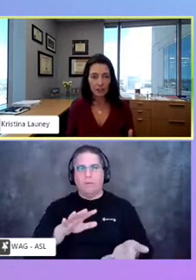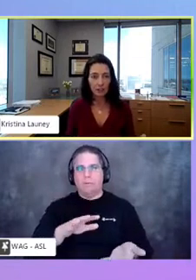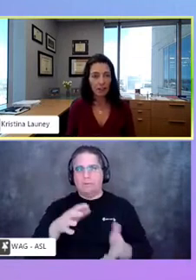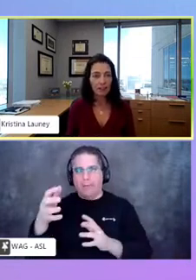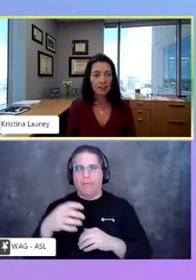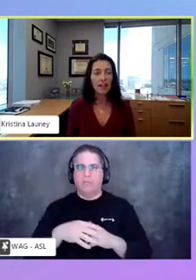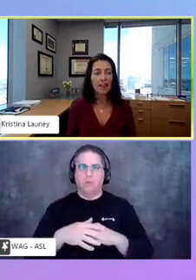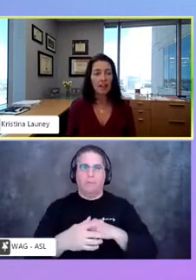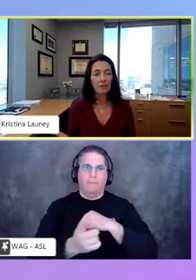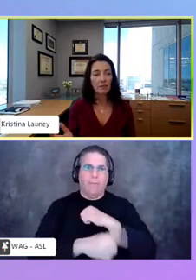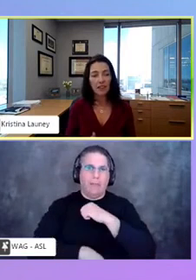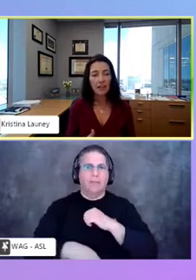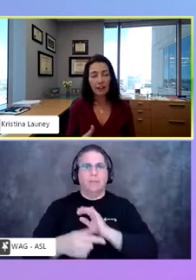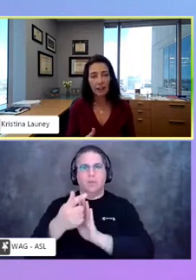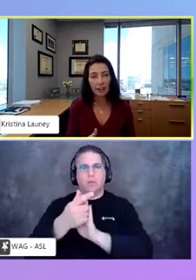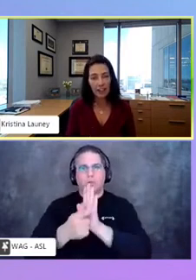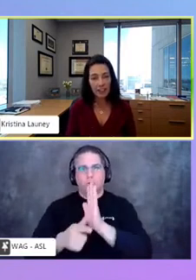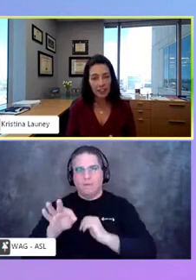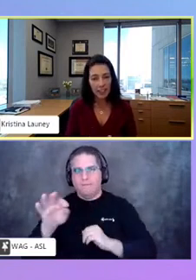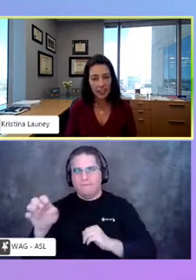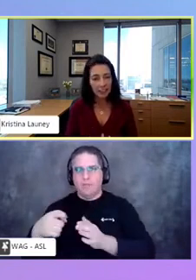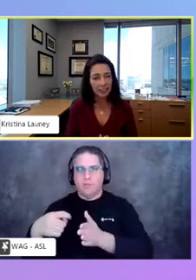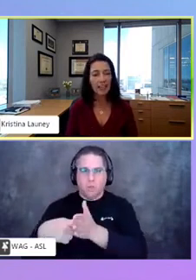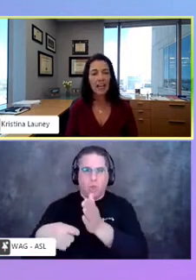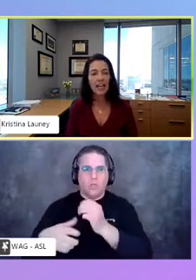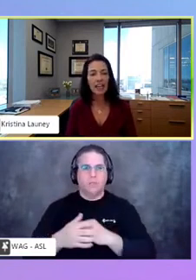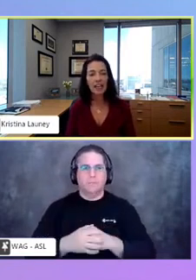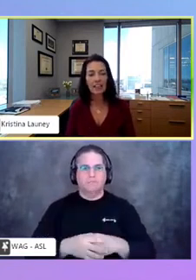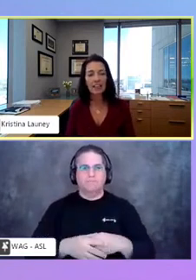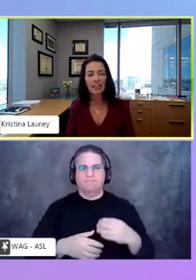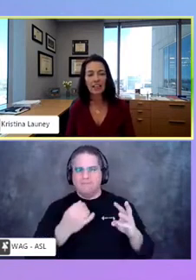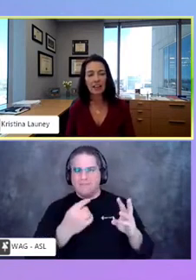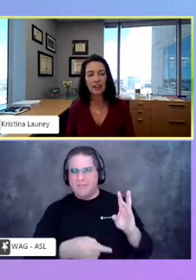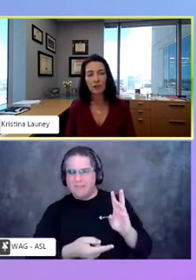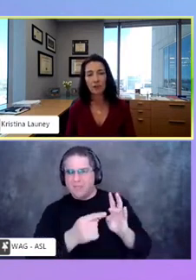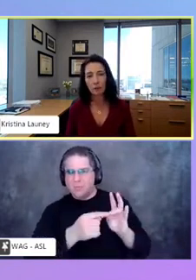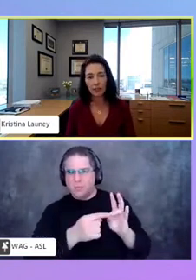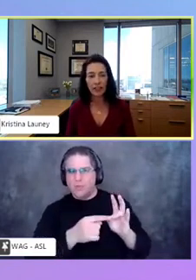for recovery of monetary compensation, damage and penalties in addition to